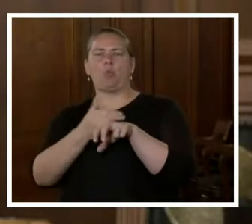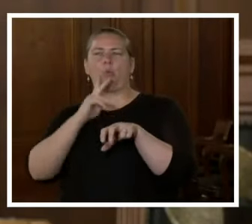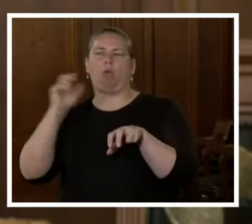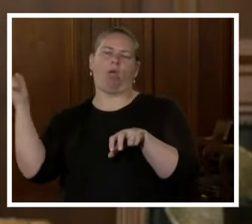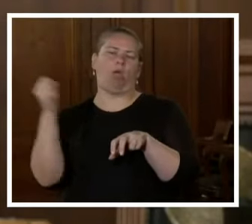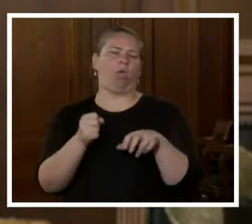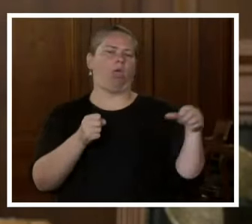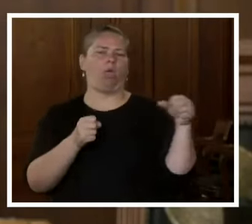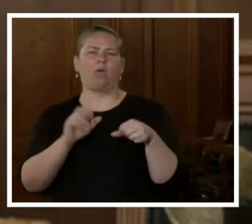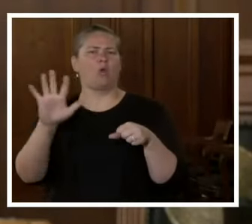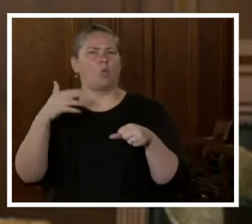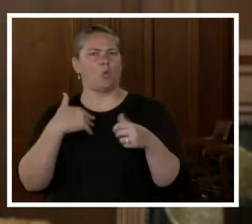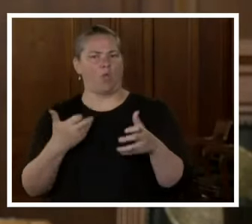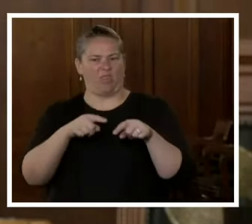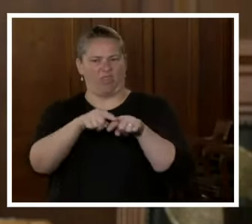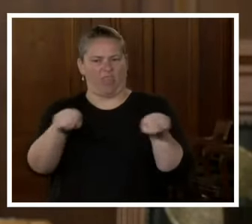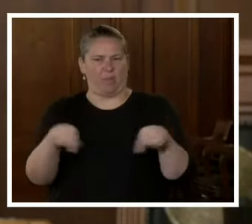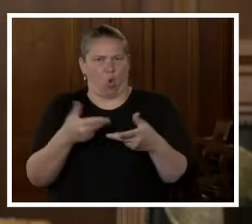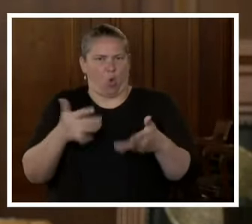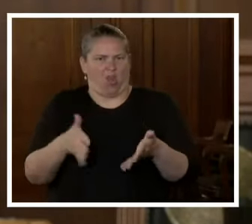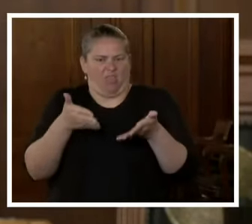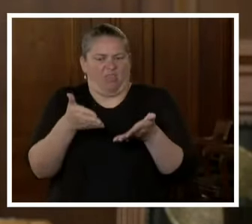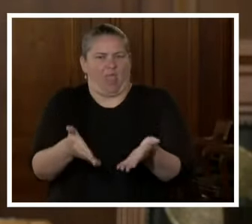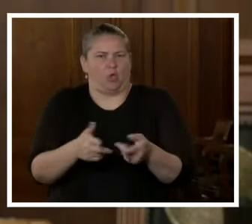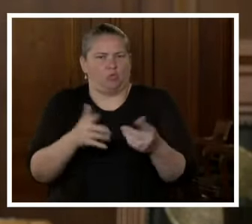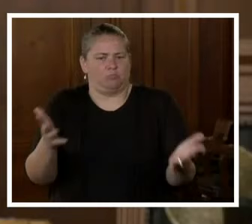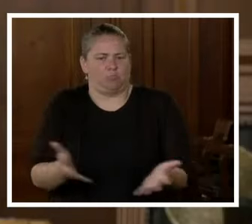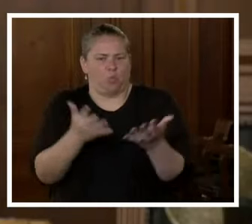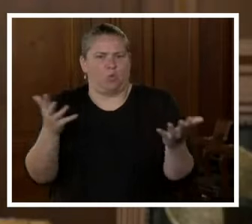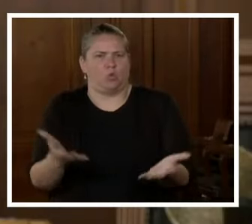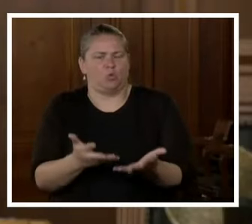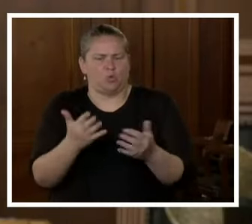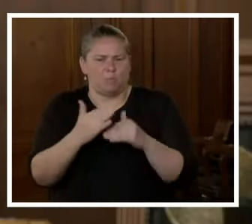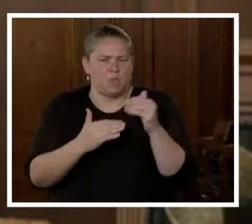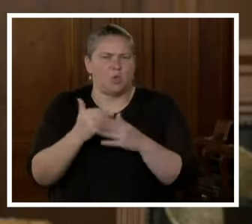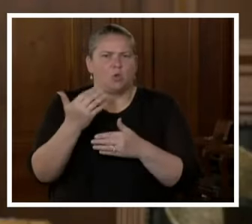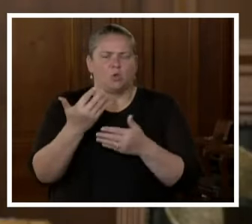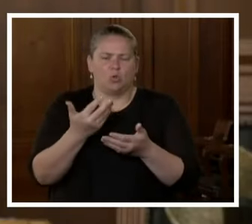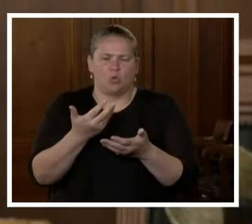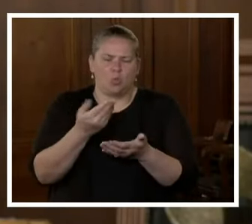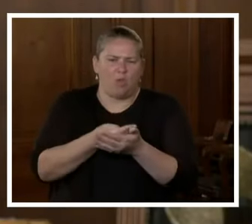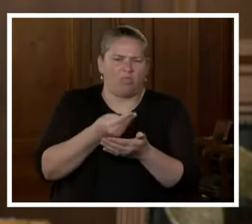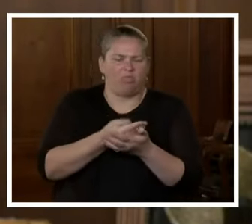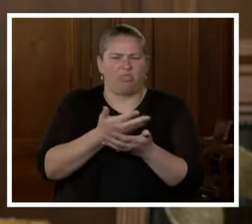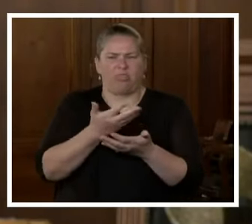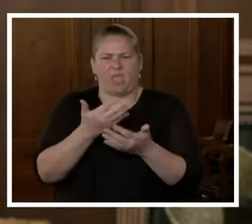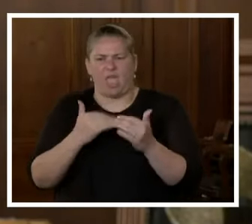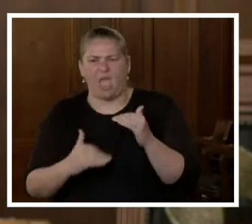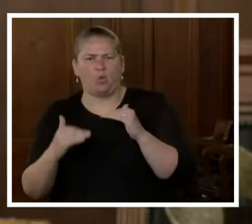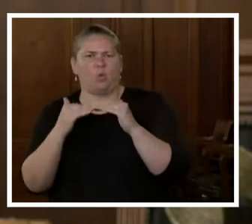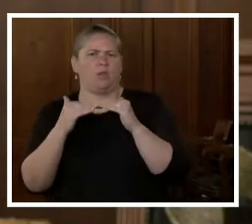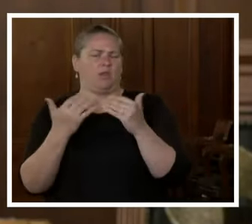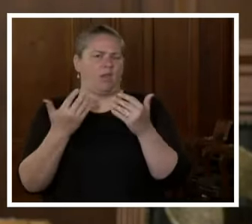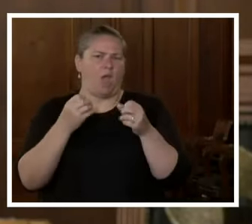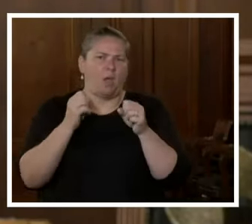RESPONSE TEAM. THEY ARE OBVIOUSLY VERY EXPERIENCED IN WORKING THESE TYPES OF CASES.